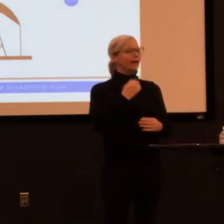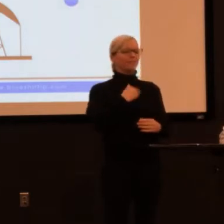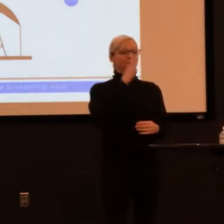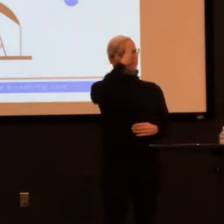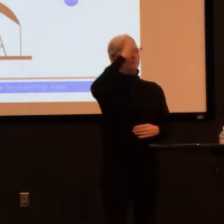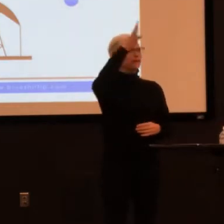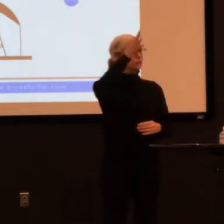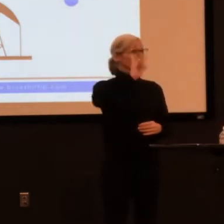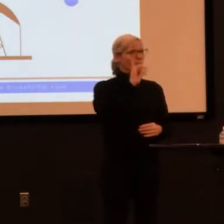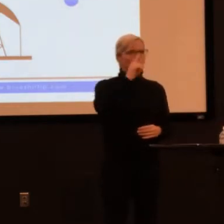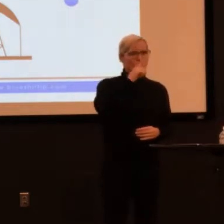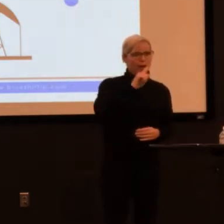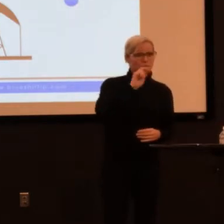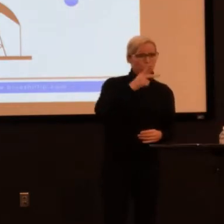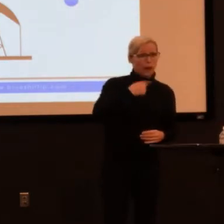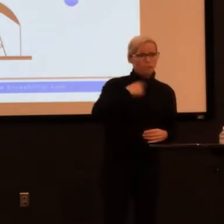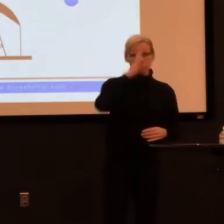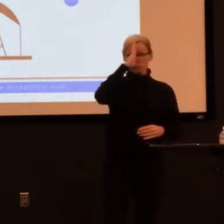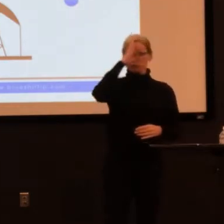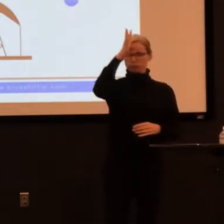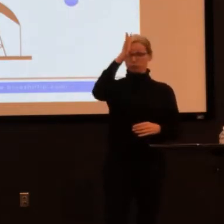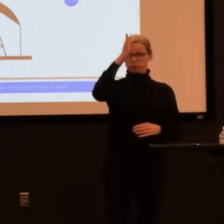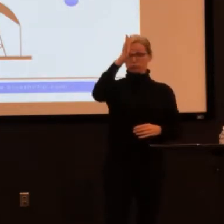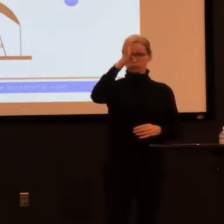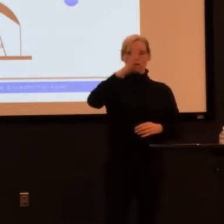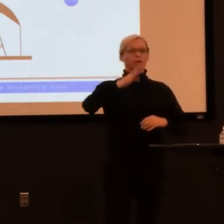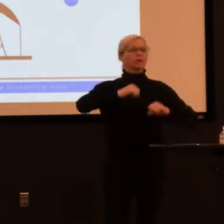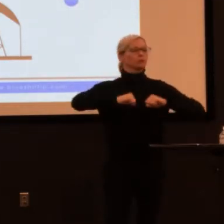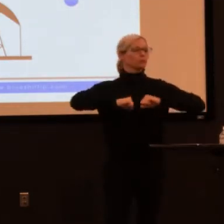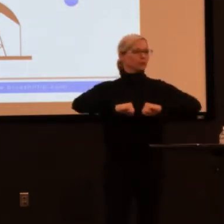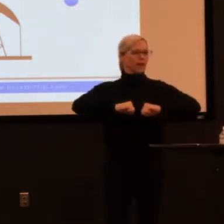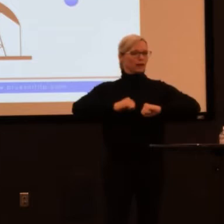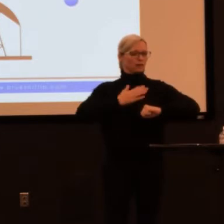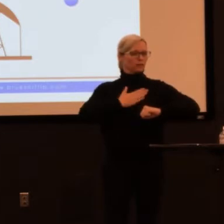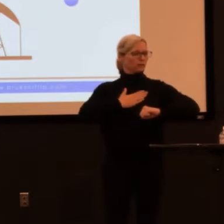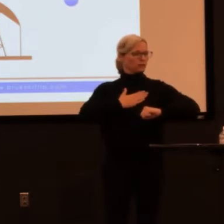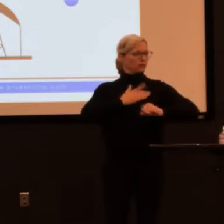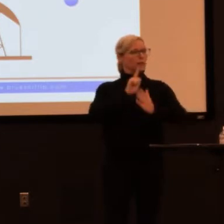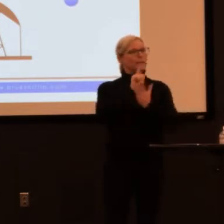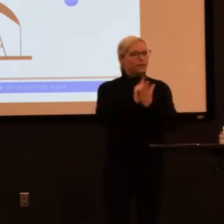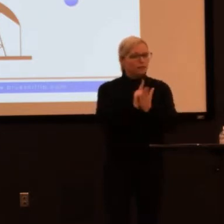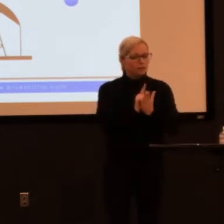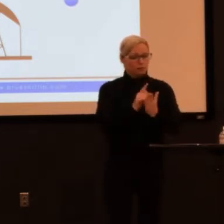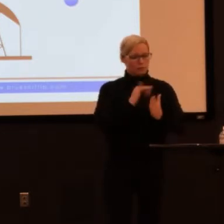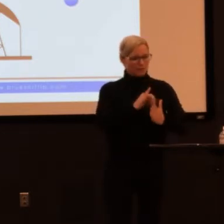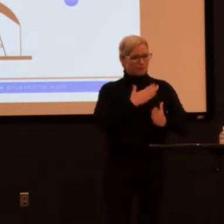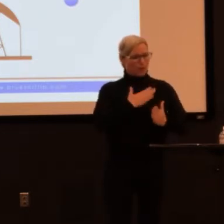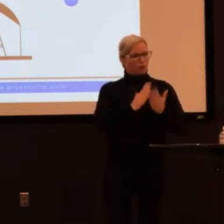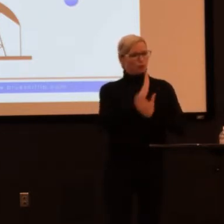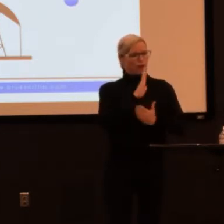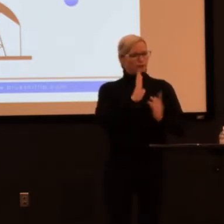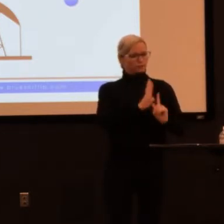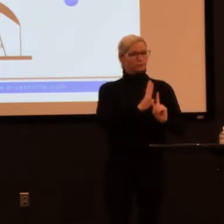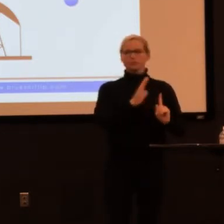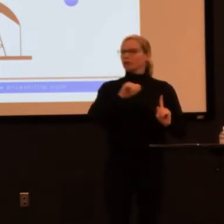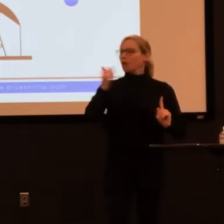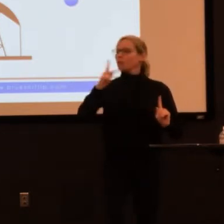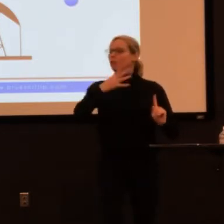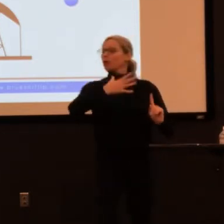If you have a patent on a mousetrap it gives you the legal right to prevent other people from making,